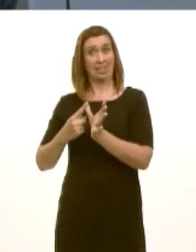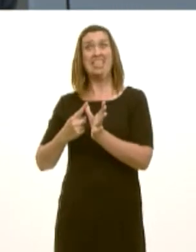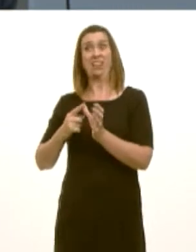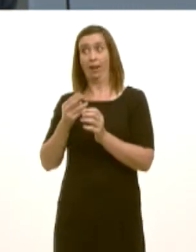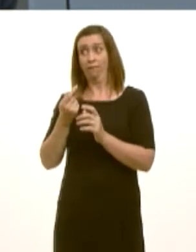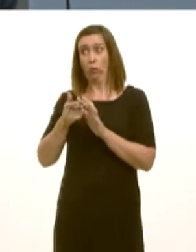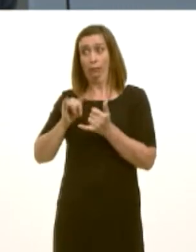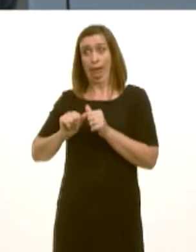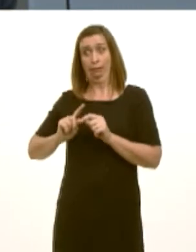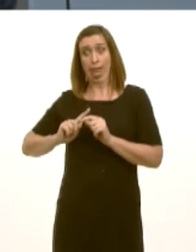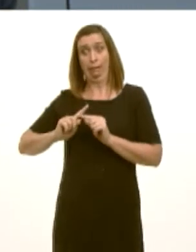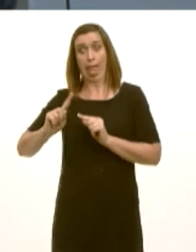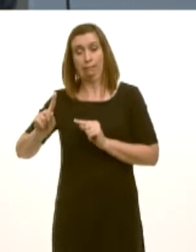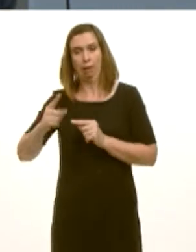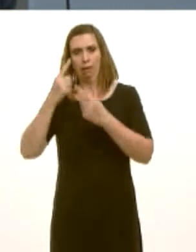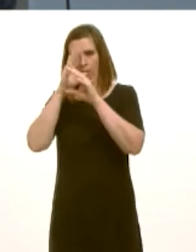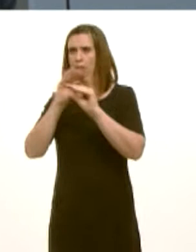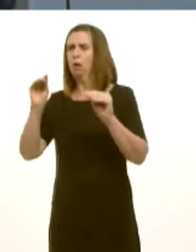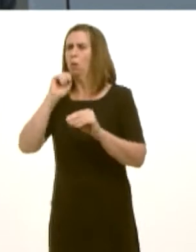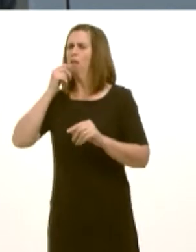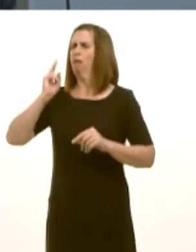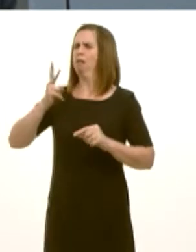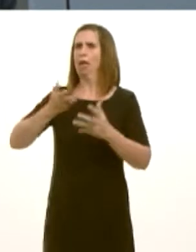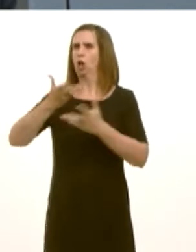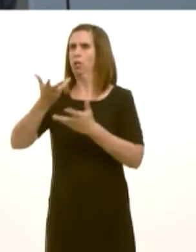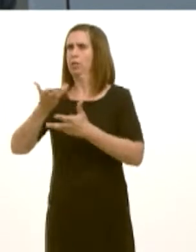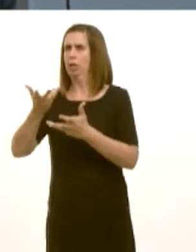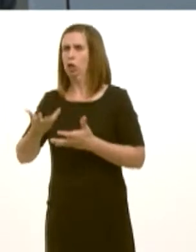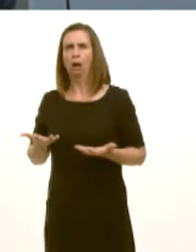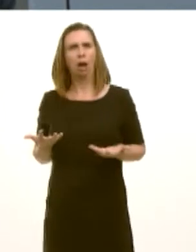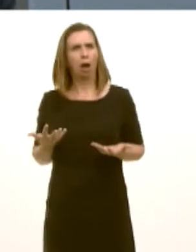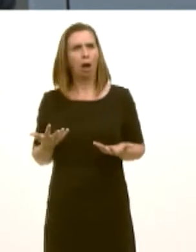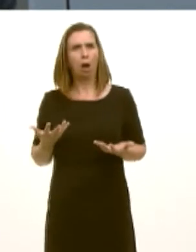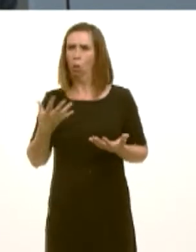announcement, announced that it would seek a second consultation to close.